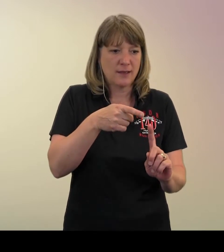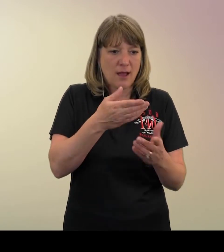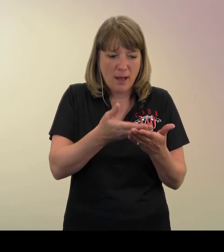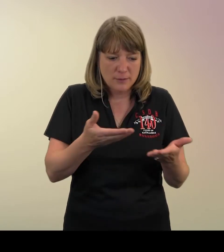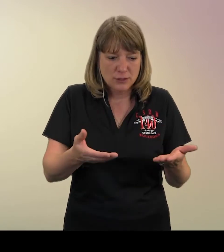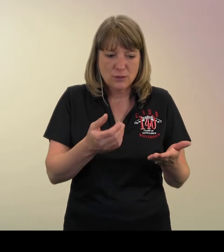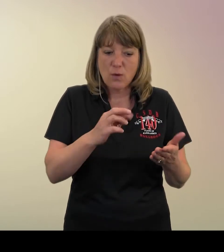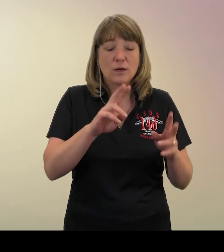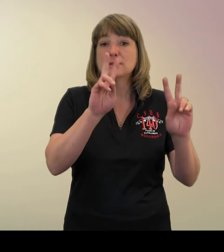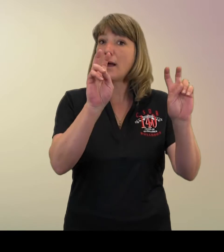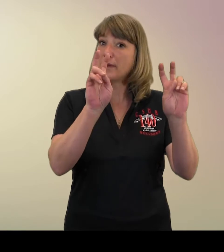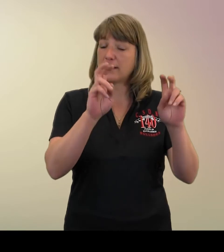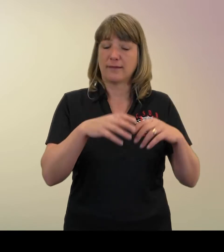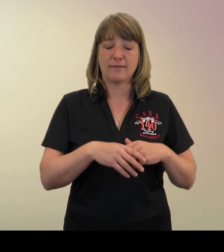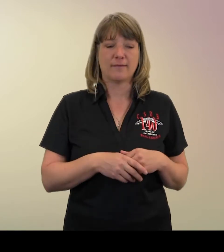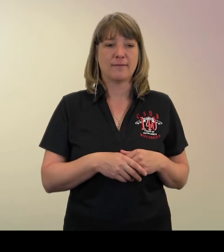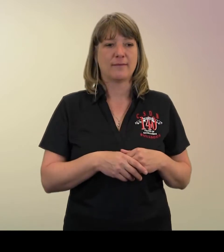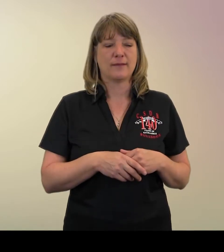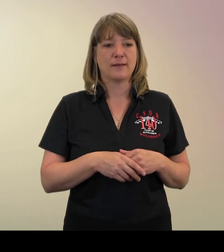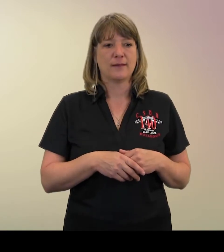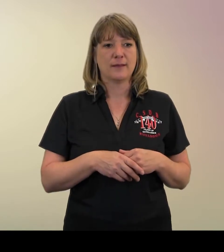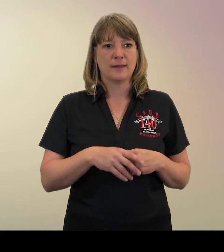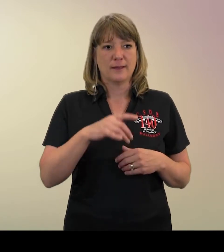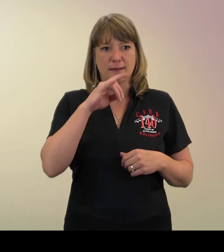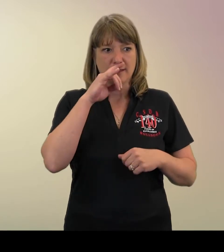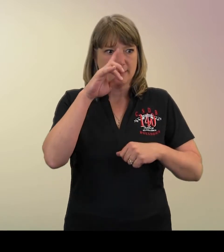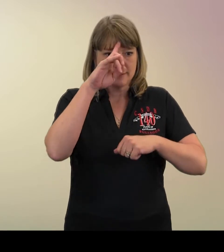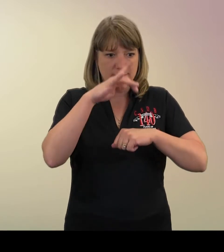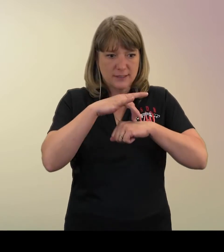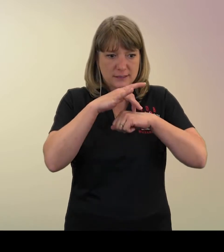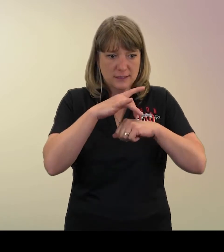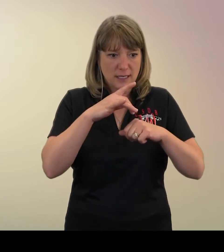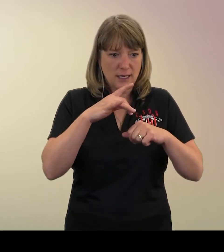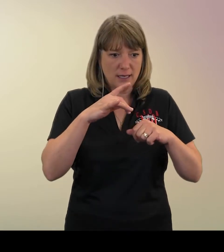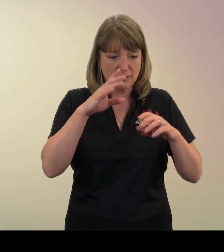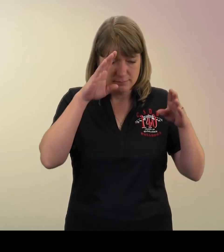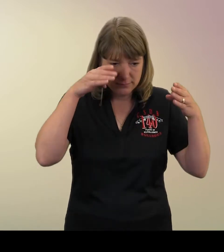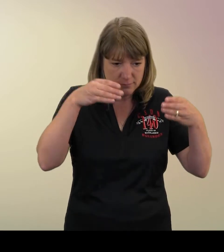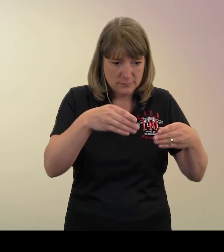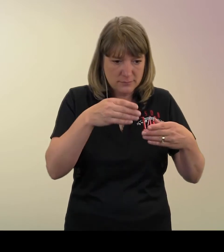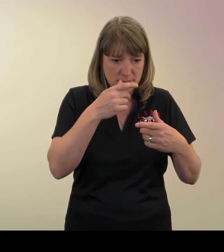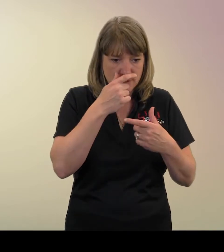in a particular object or topic. Kids, who get very fixated